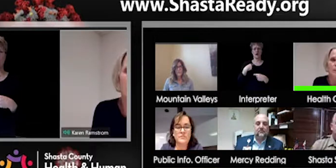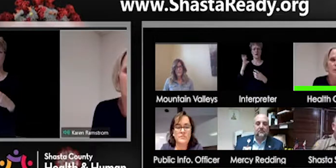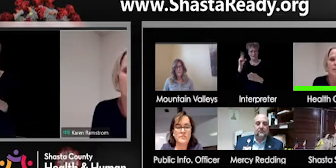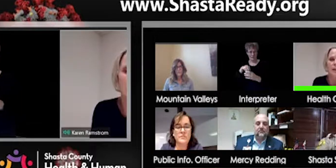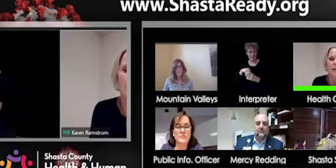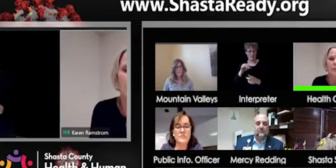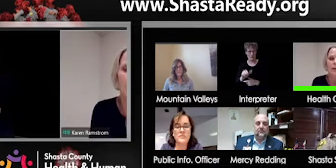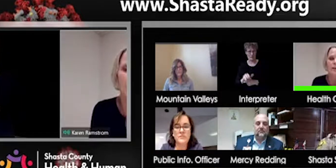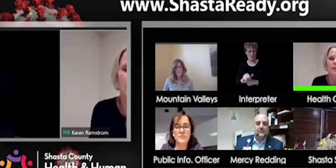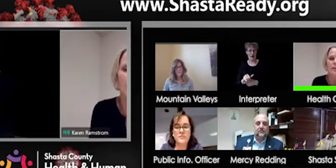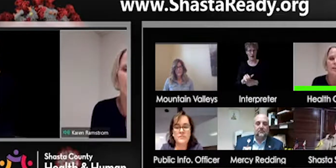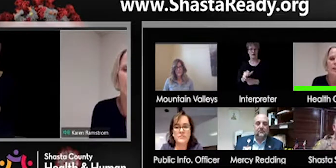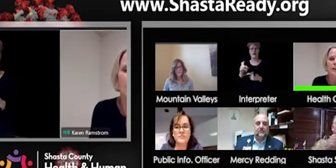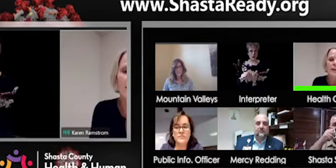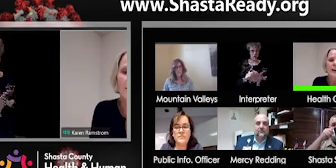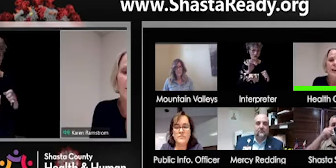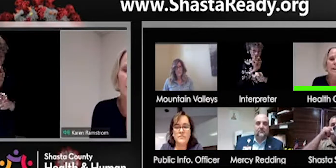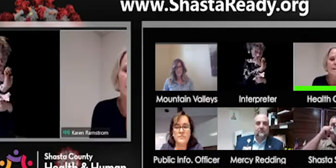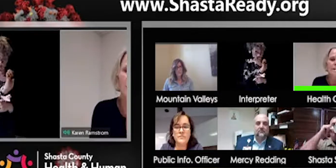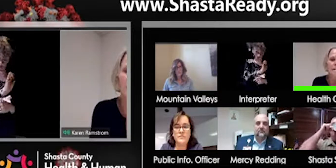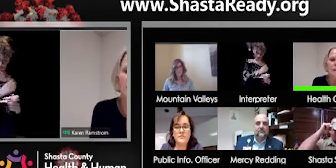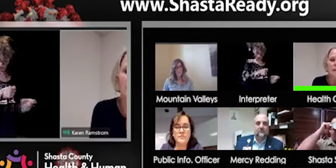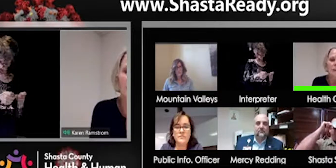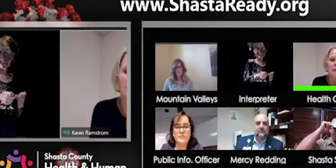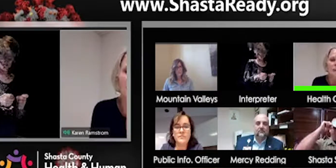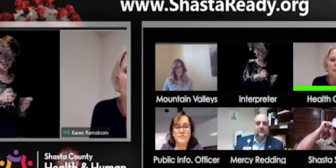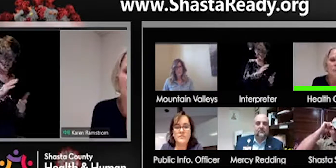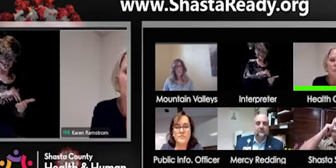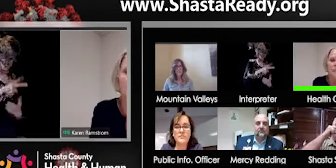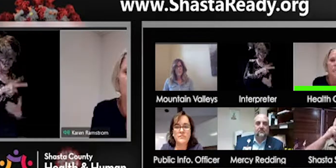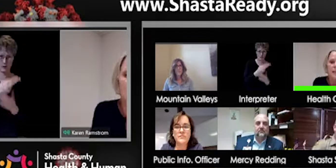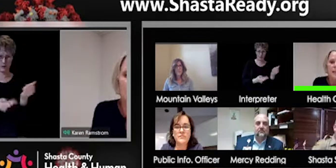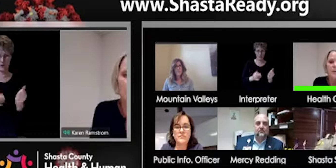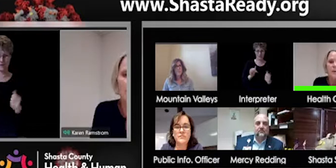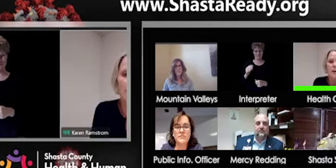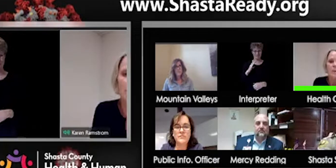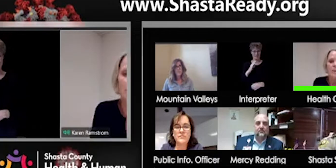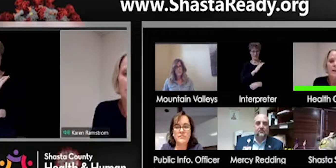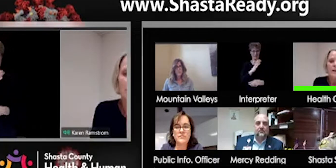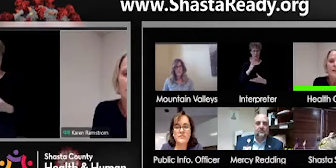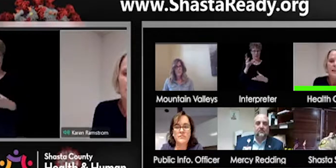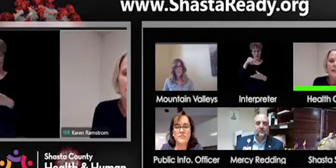Emergency Operations Center. This committee will include representations from city and